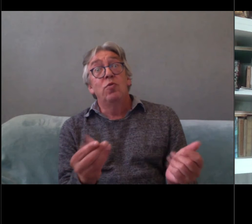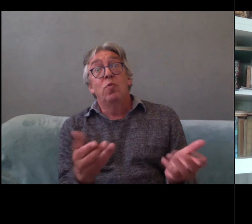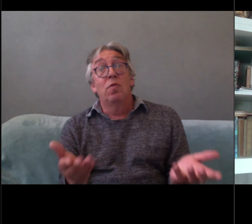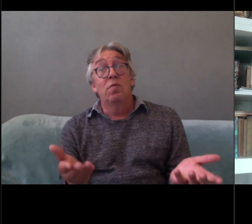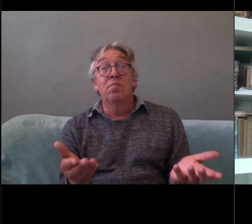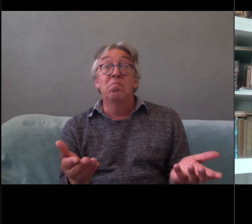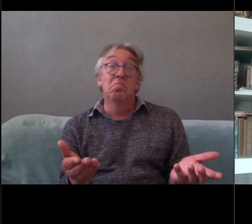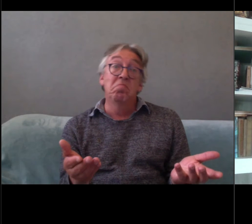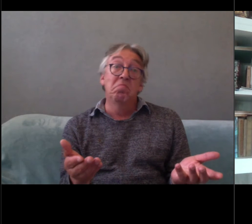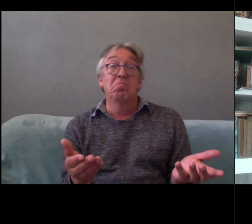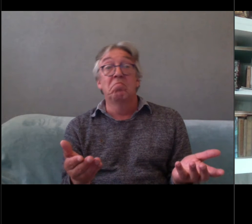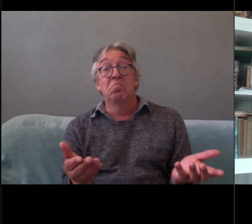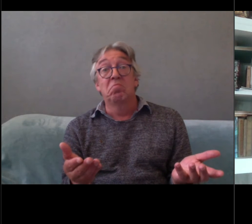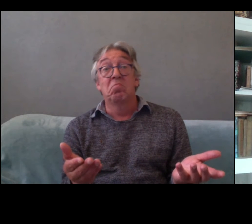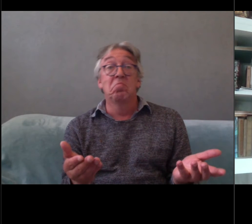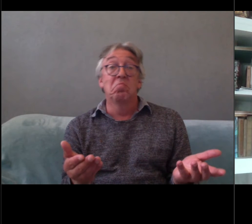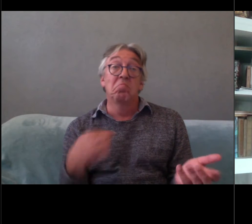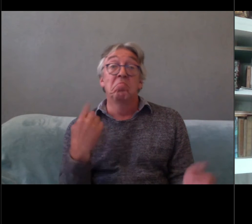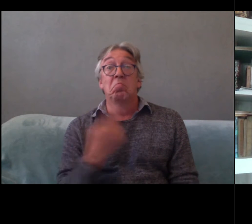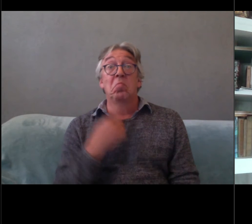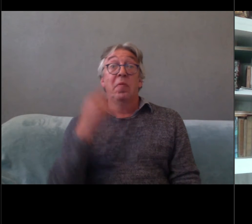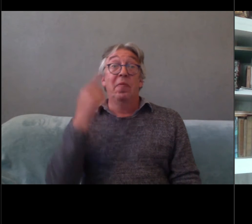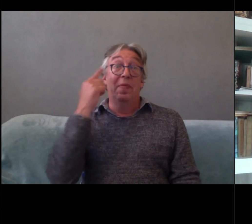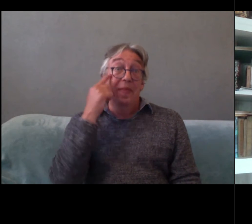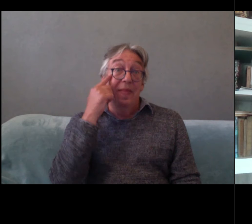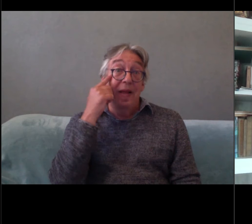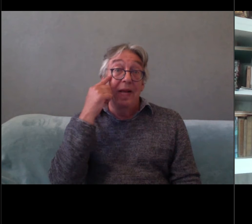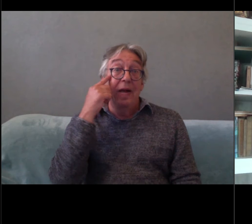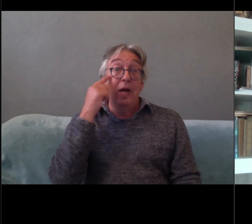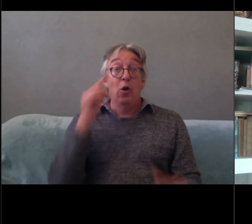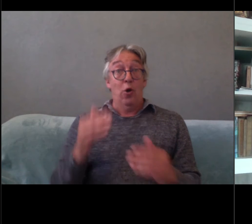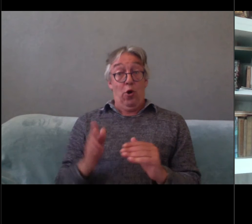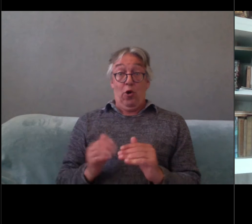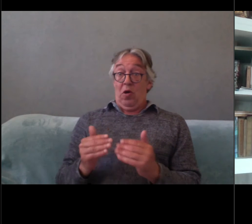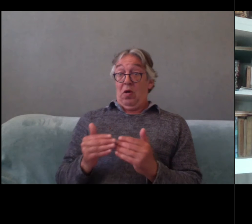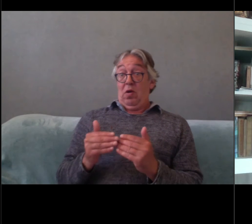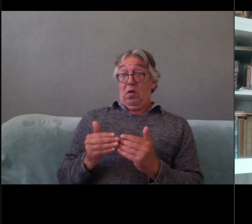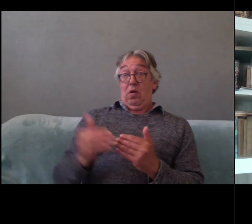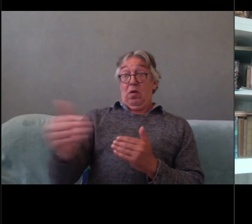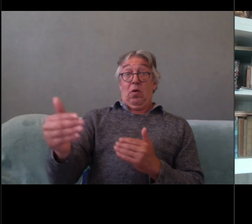of structural funds. Very strong criteria.